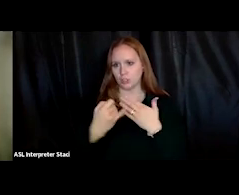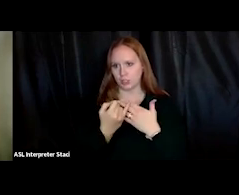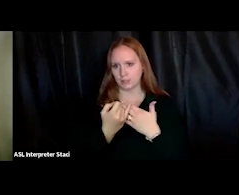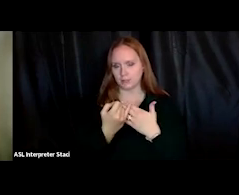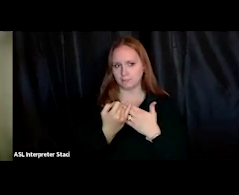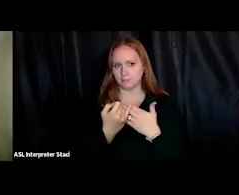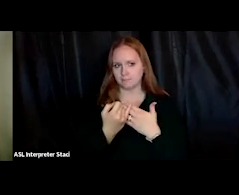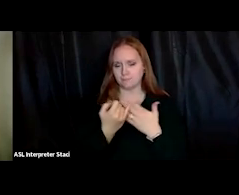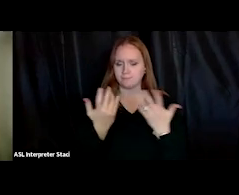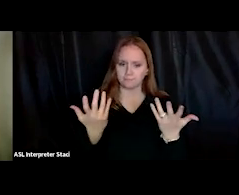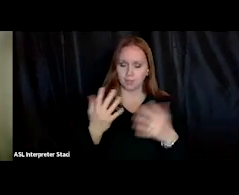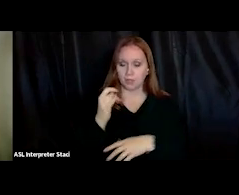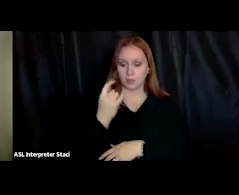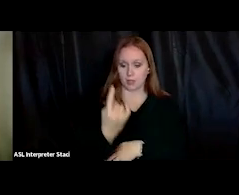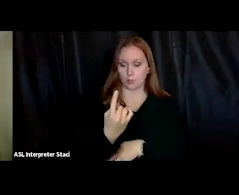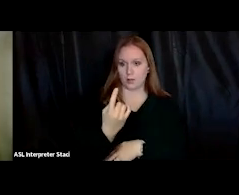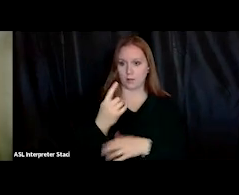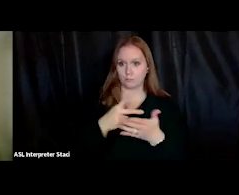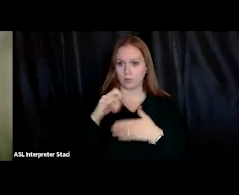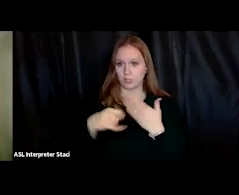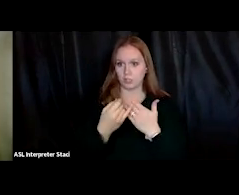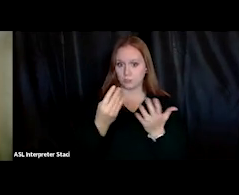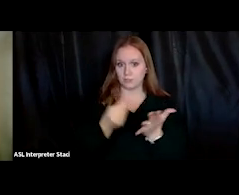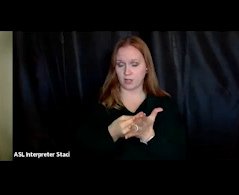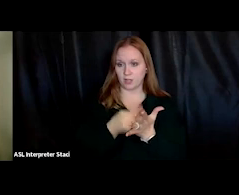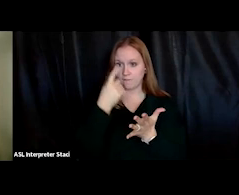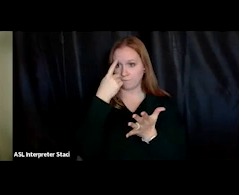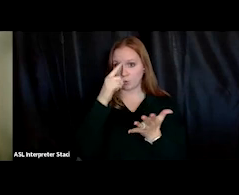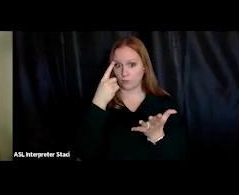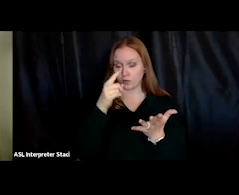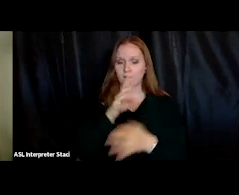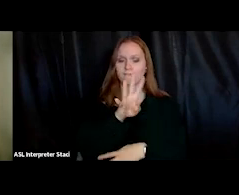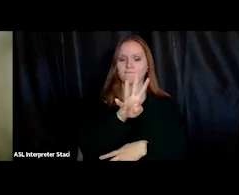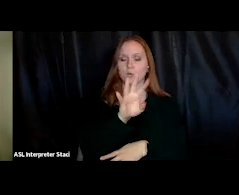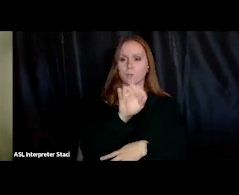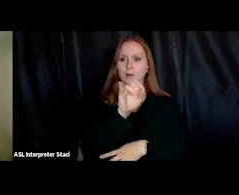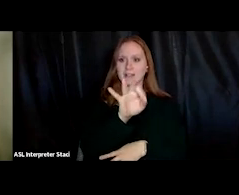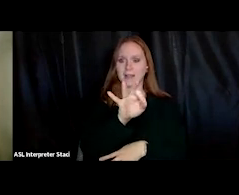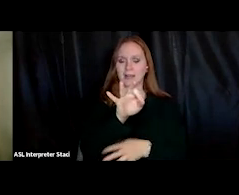But that one project was funded for $4.9 million rapid rehousing program